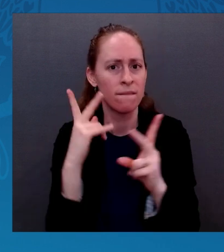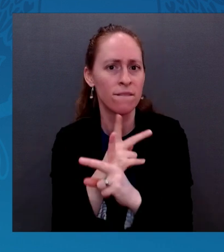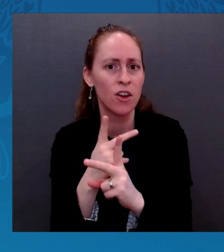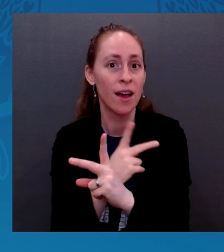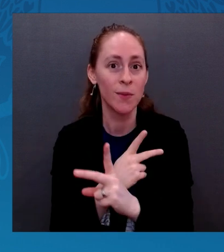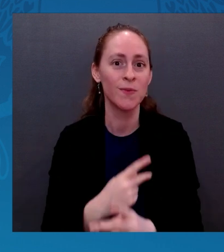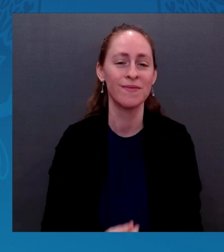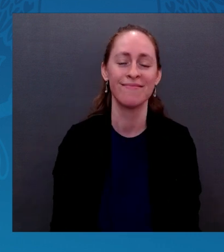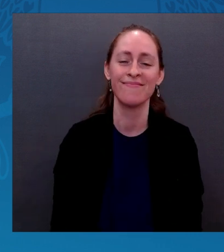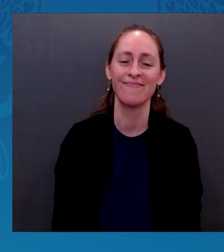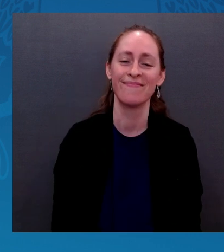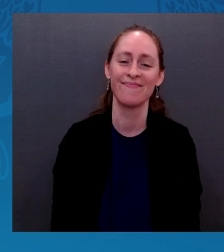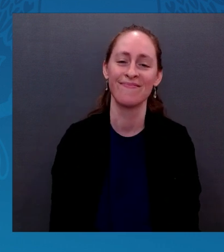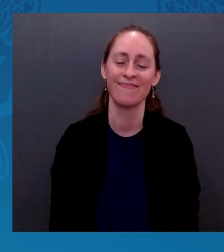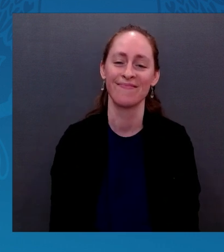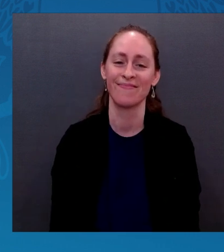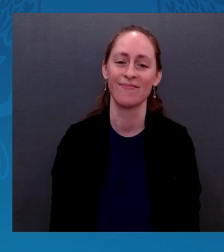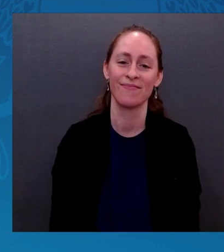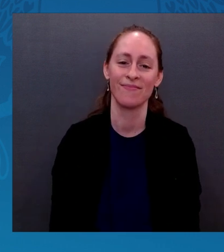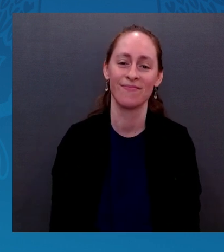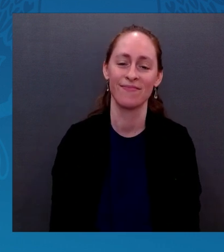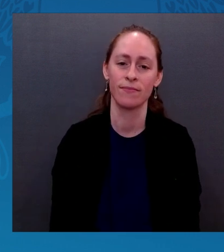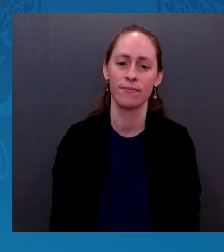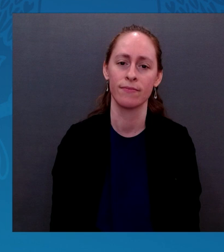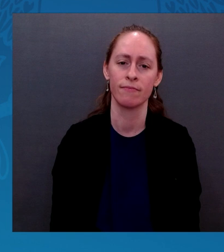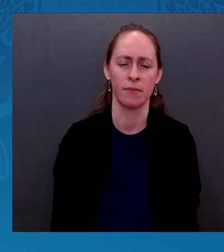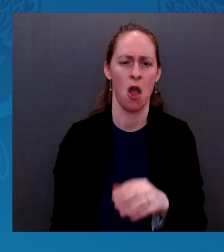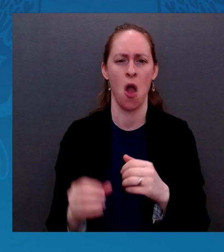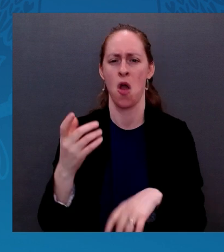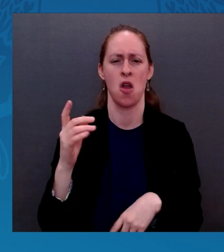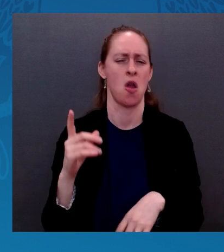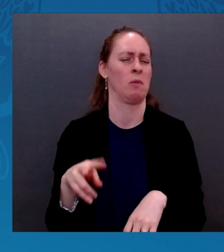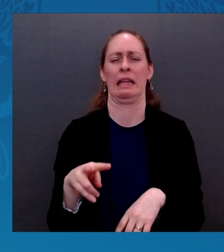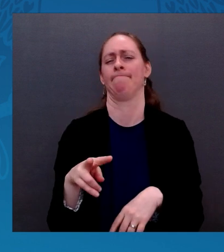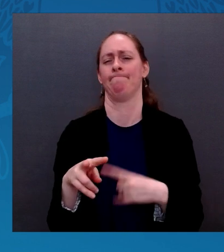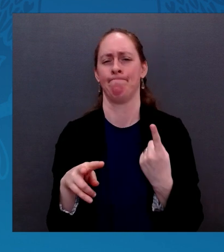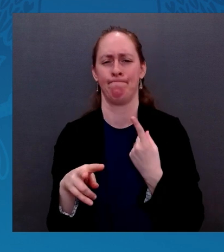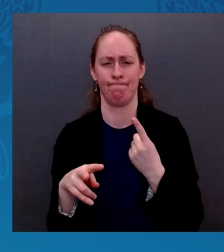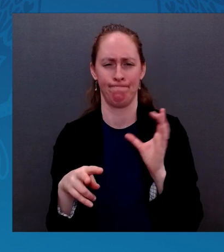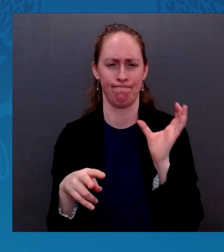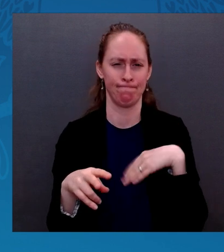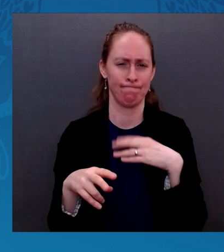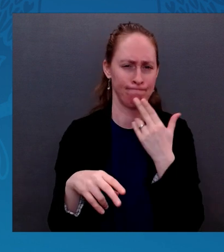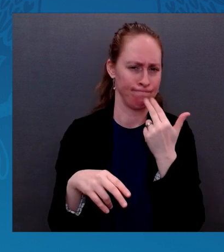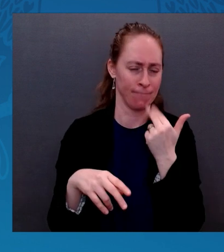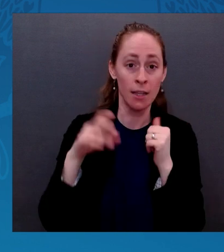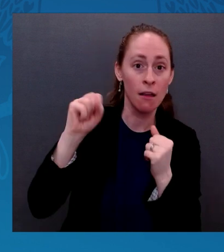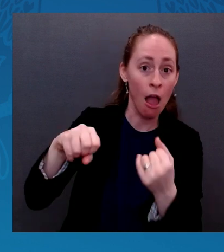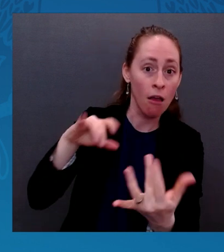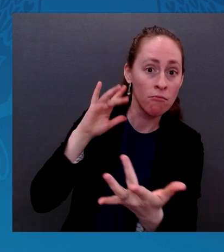it was addressed by the way. And also. I know for sure. They started at 6:00 a.m.